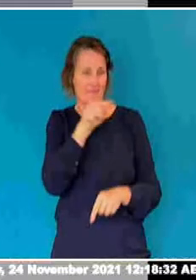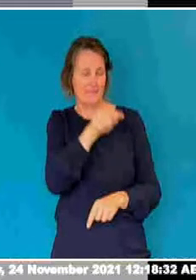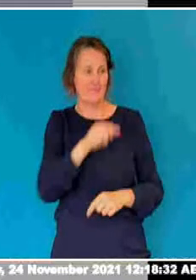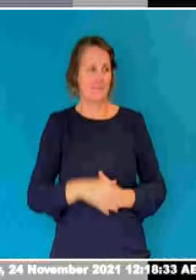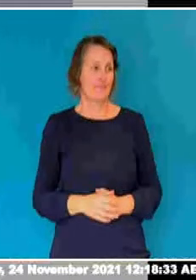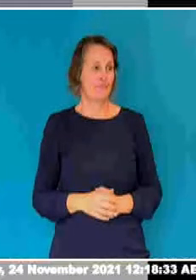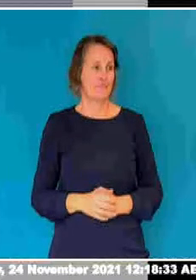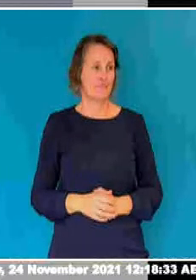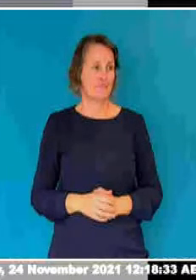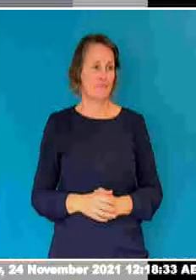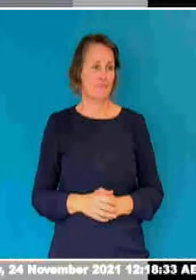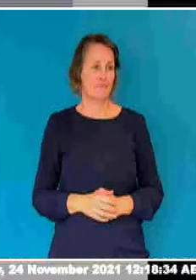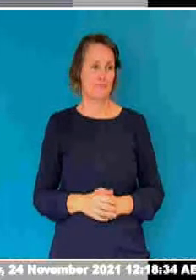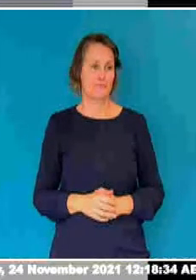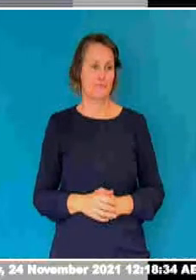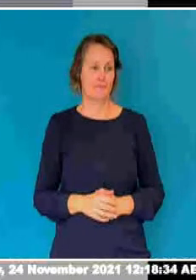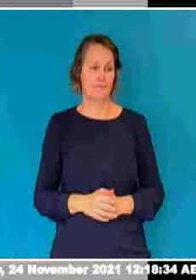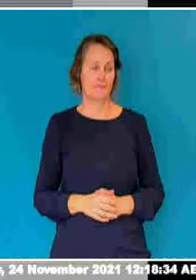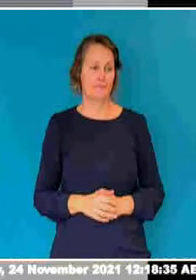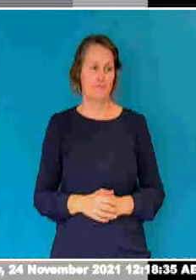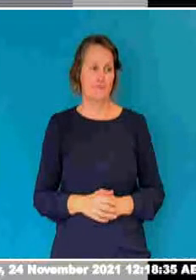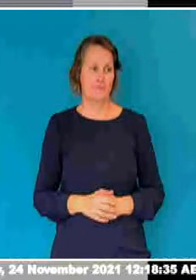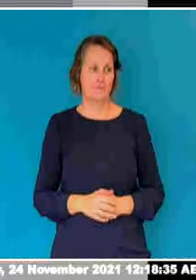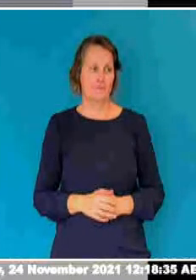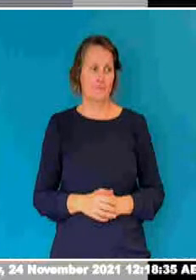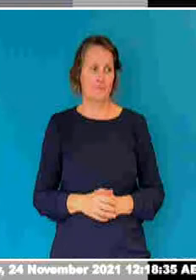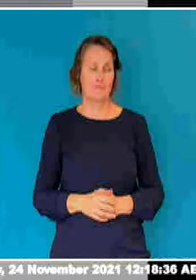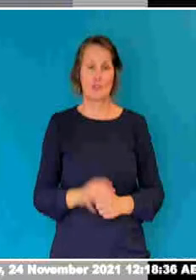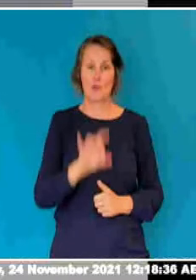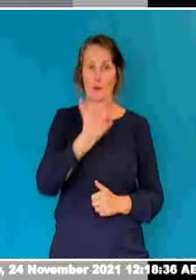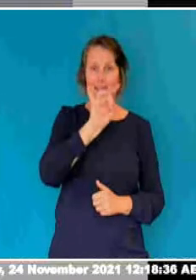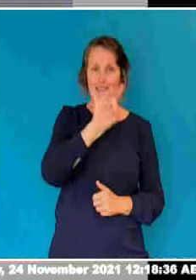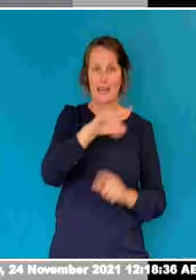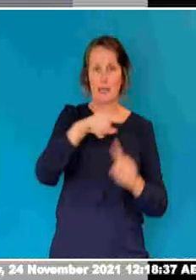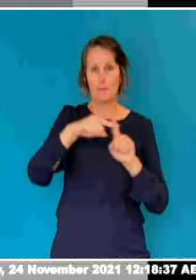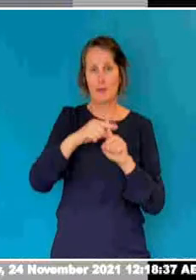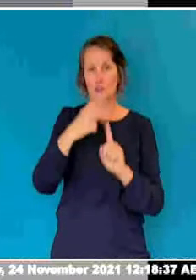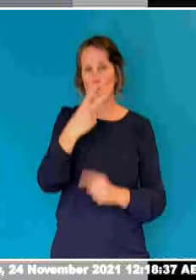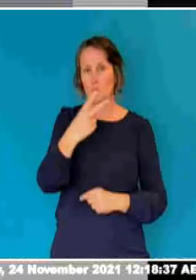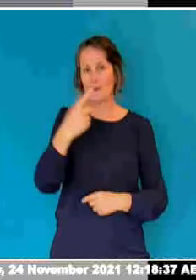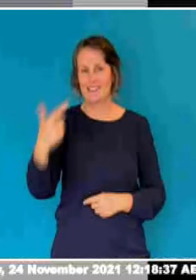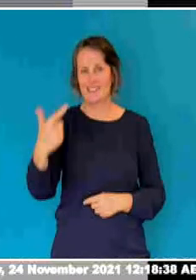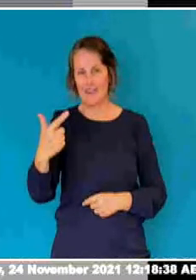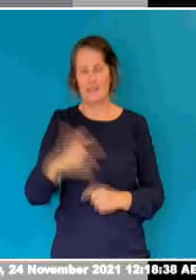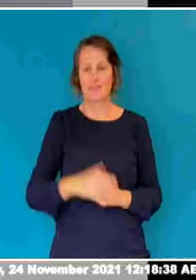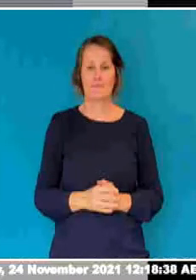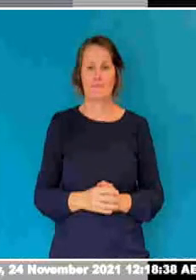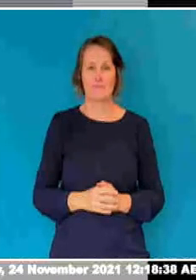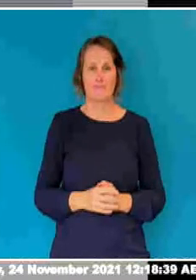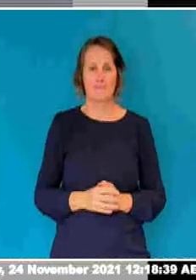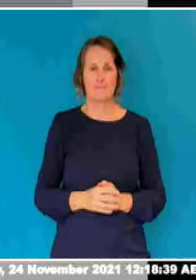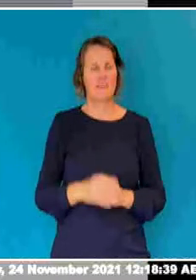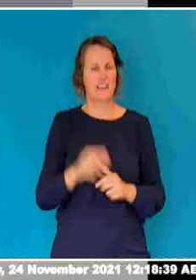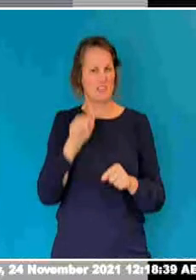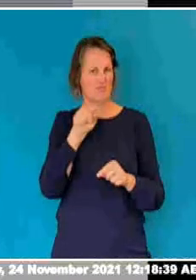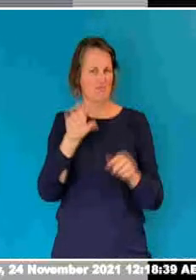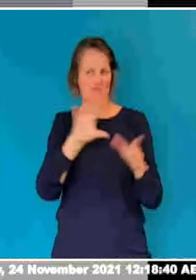So "10â€ and â€œ27" refer to steps on your process map. Are you familiar with this document?